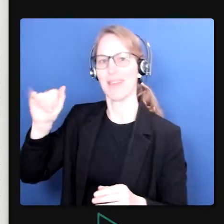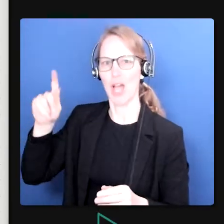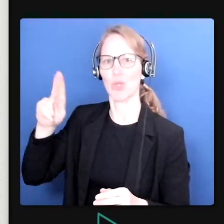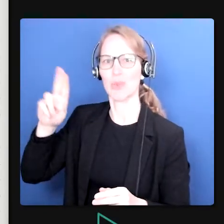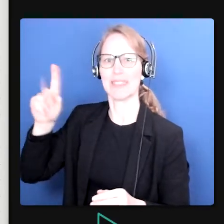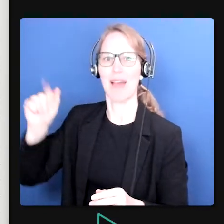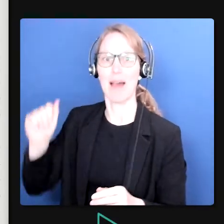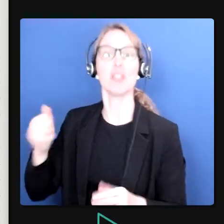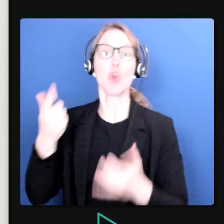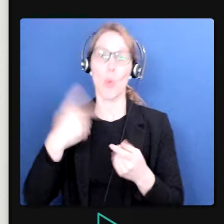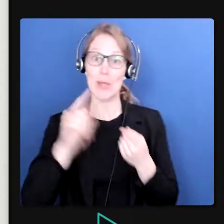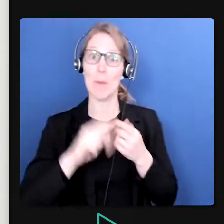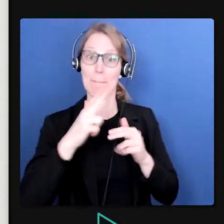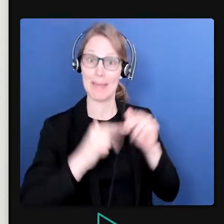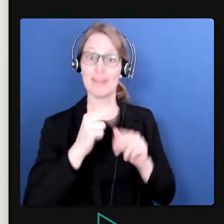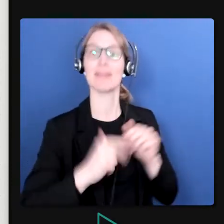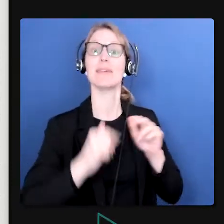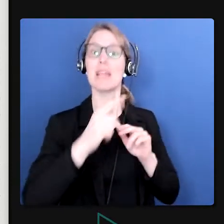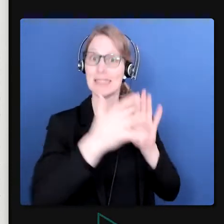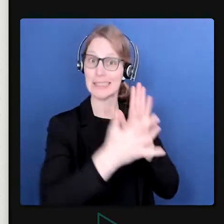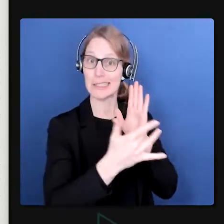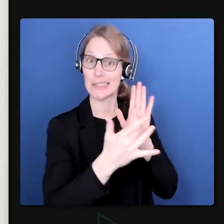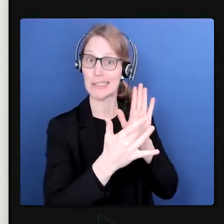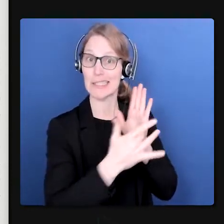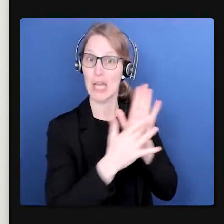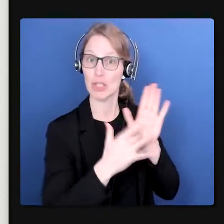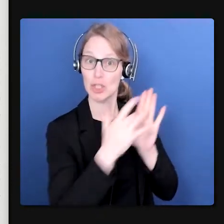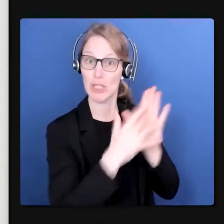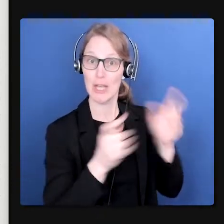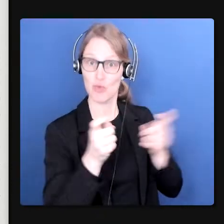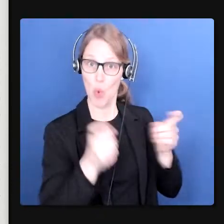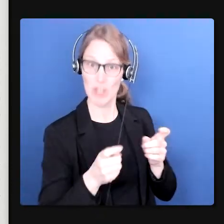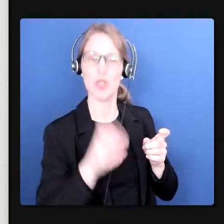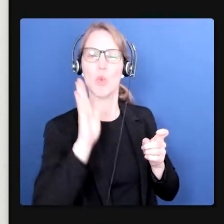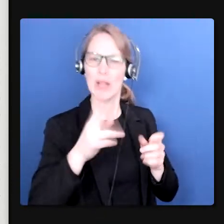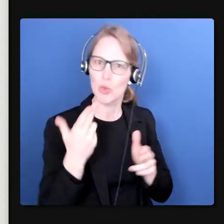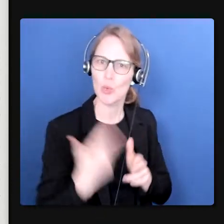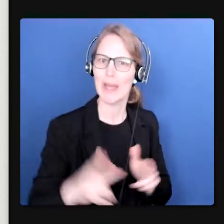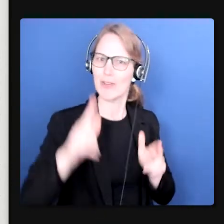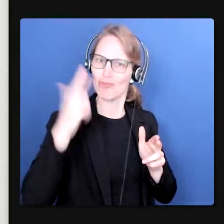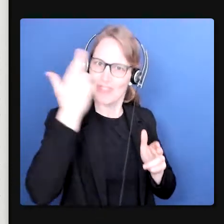When you build touch control layouts for your game, you'll probably quickly discover that there are different parts